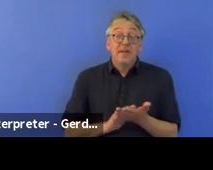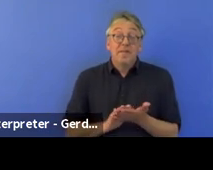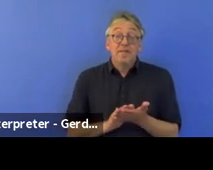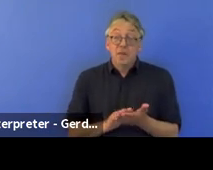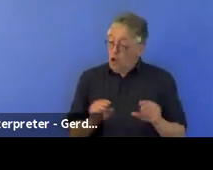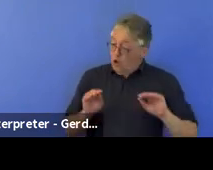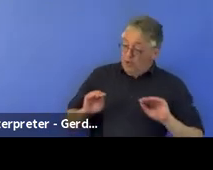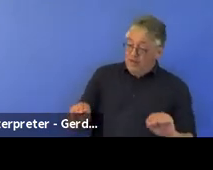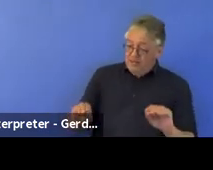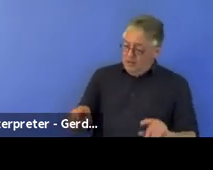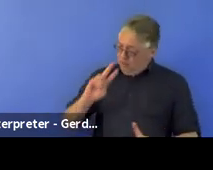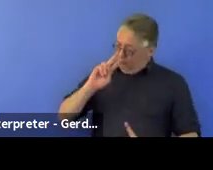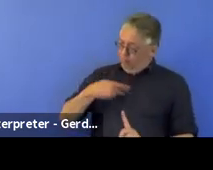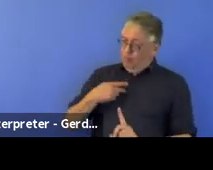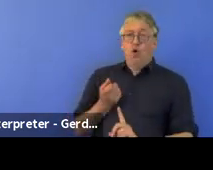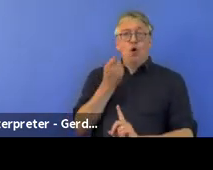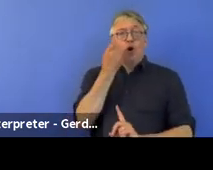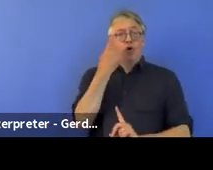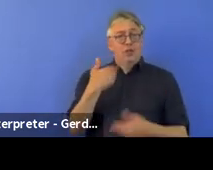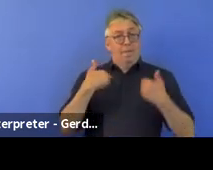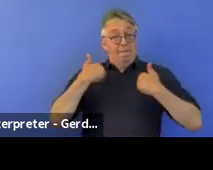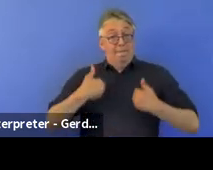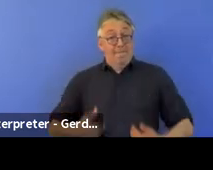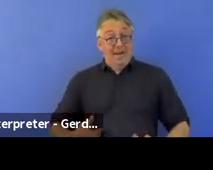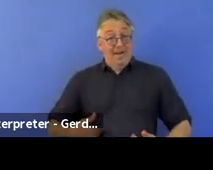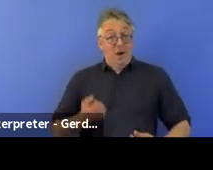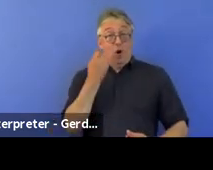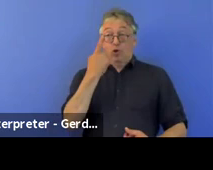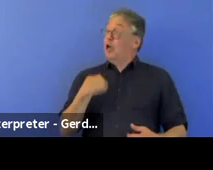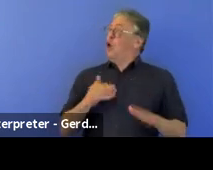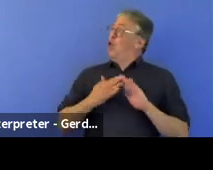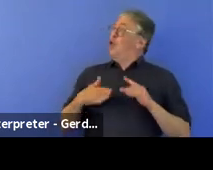education should be about. Recognizing and fostering and